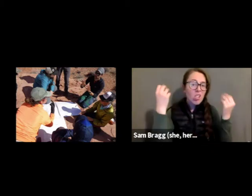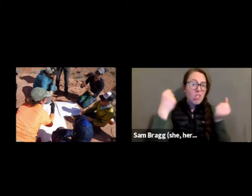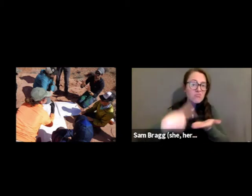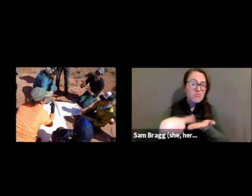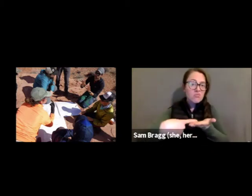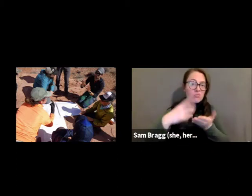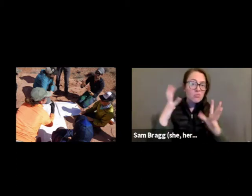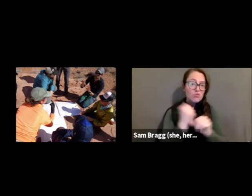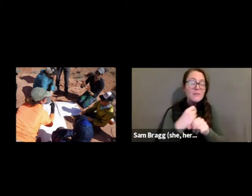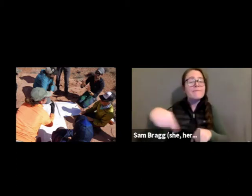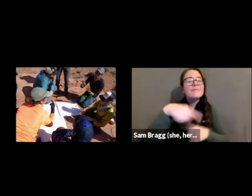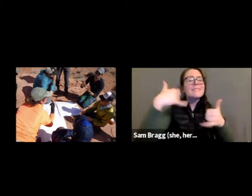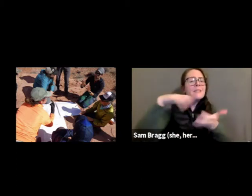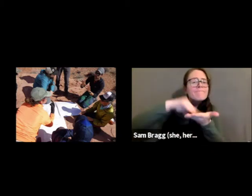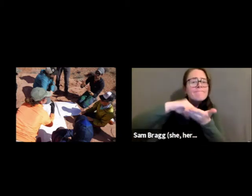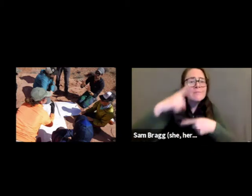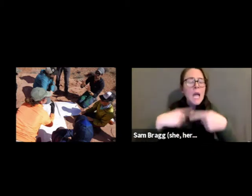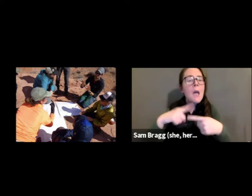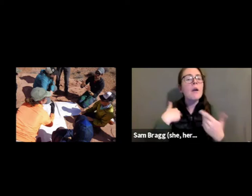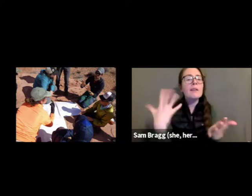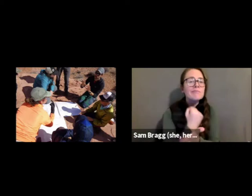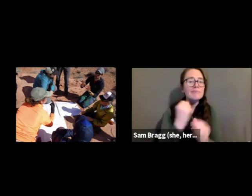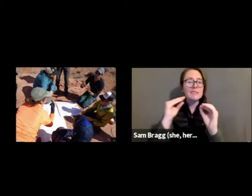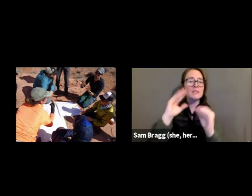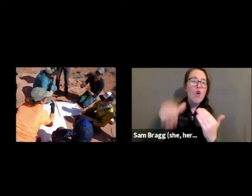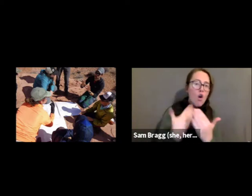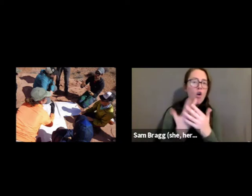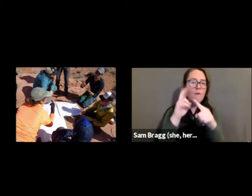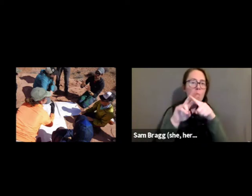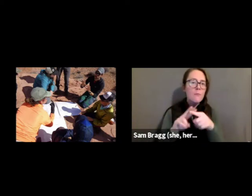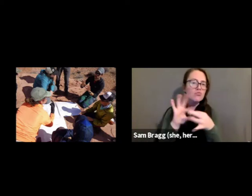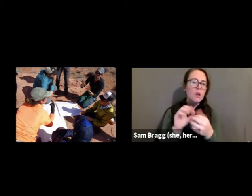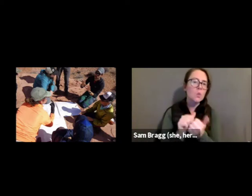and signed in ASL and tried to participate and individuals were still learning ASL but I tried